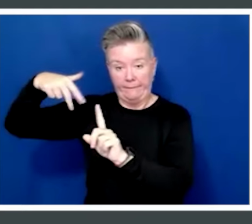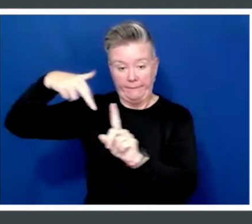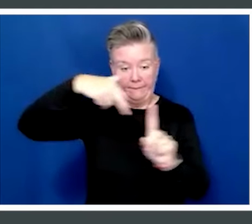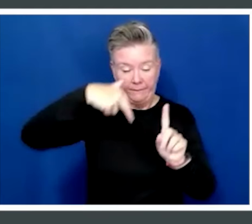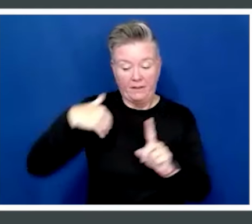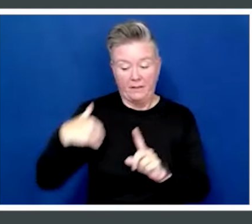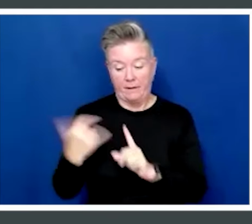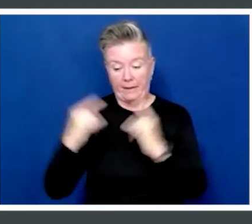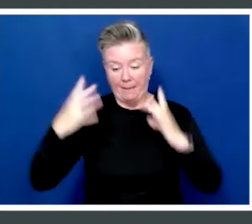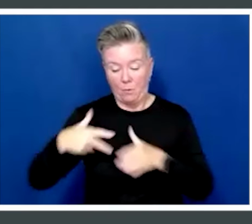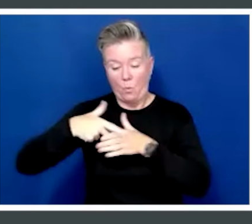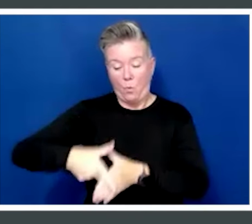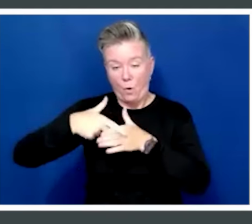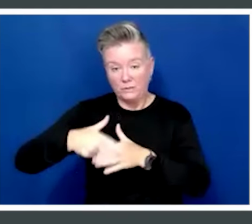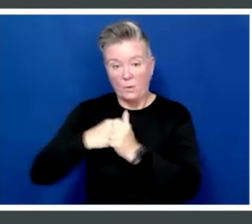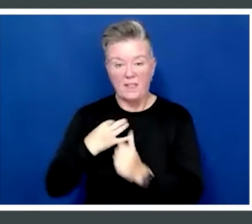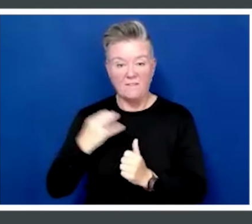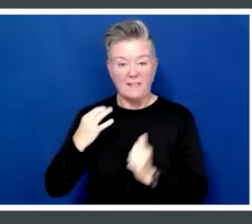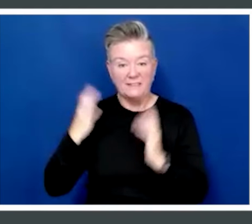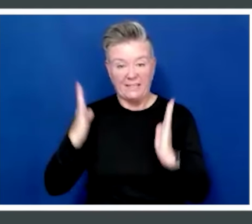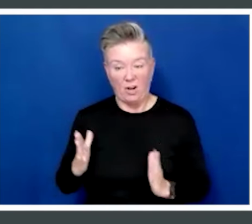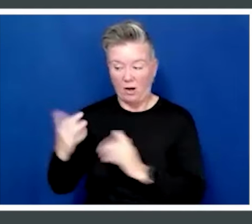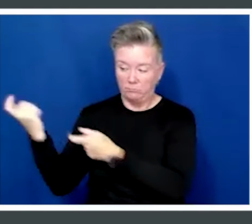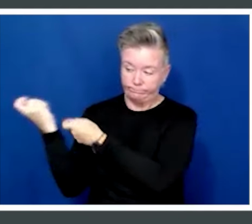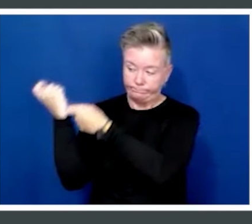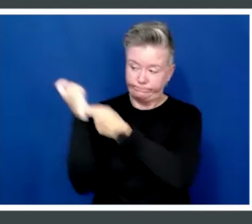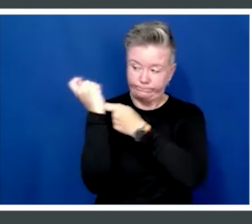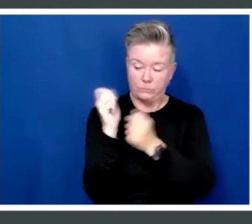A young camper rides a horse that is being led by a volunteer around the pavilion.